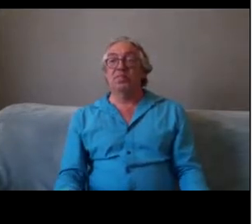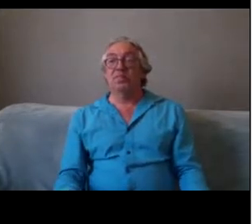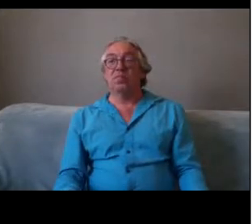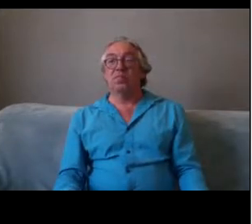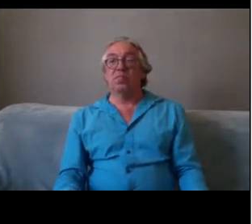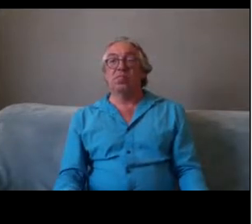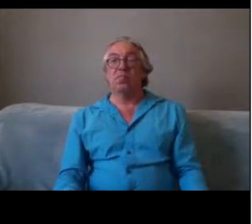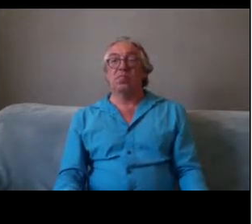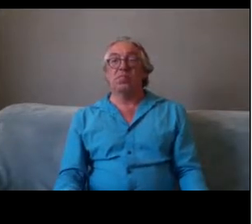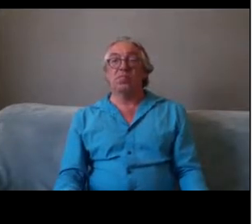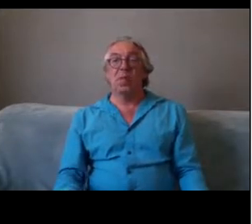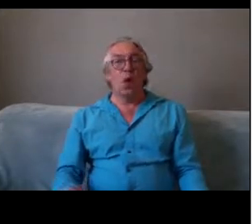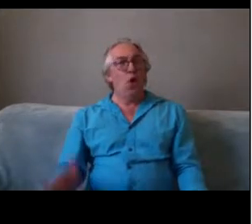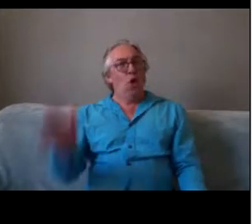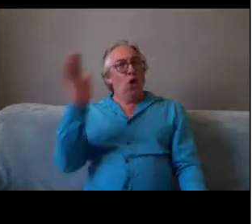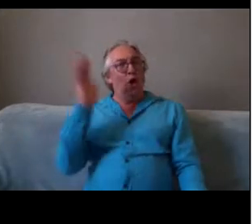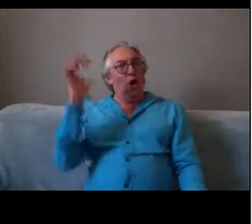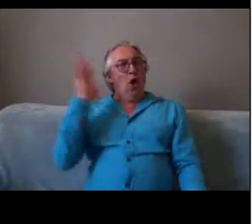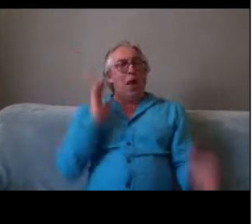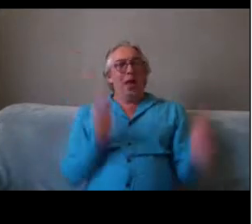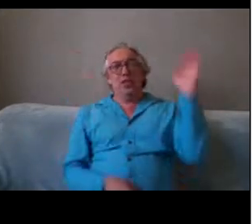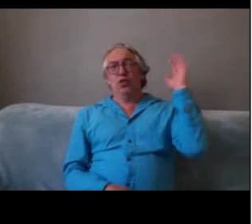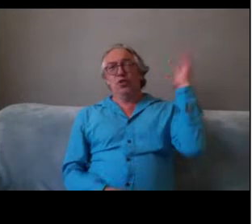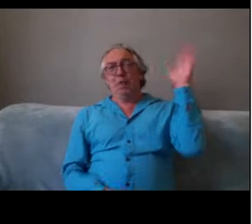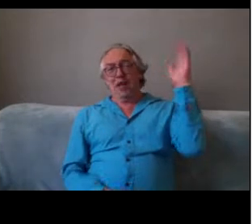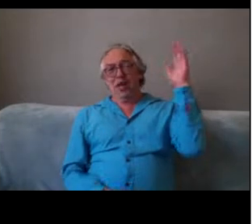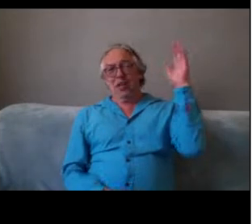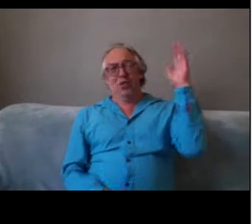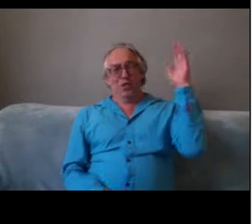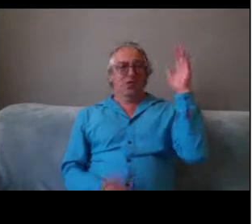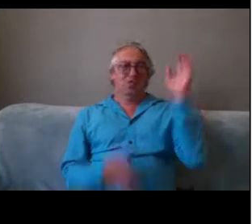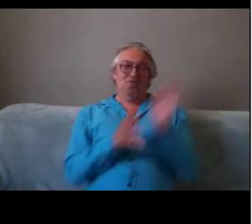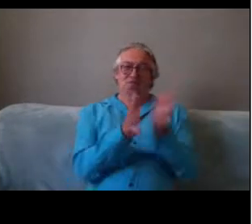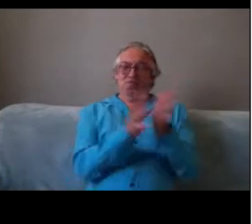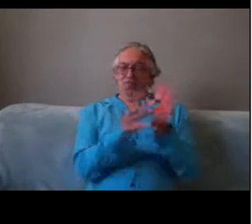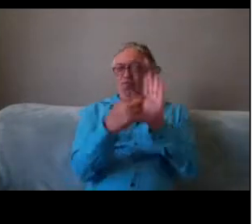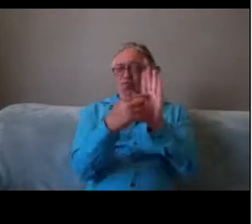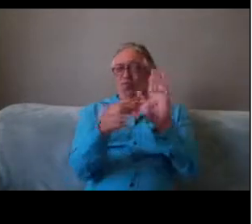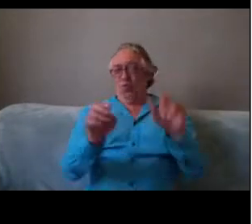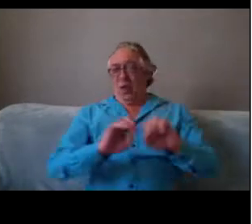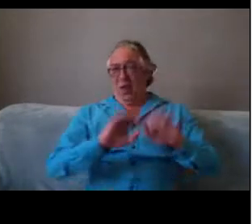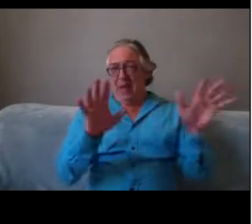for example, in a bar that has stairs to go downstairs or upstairs